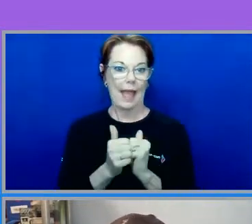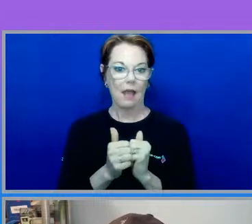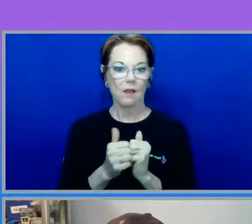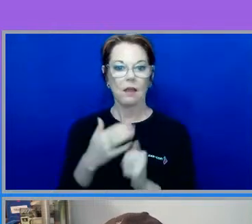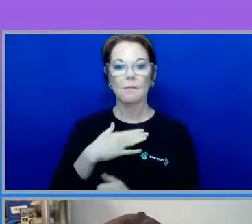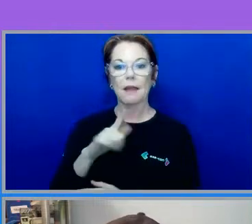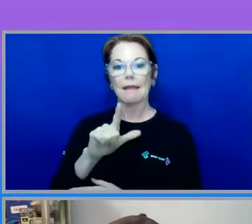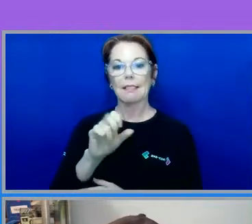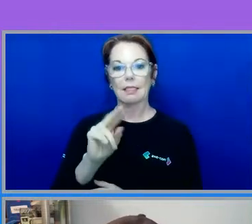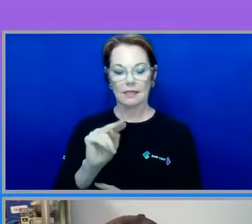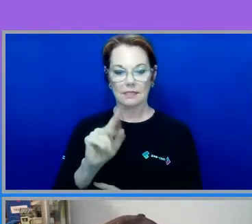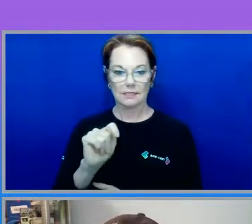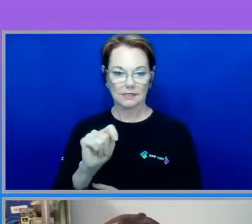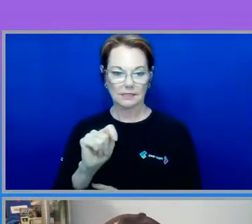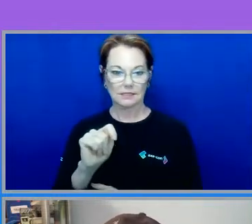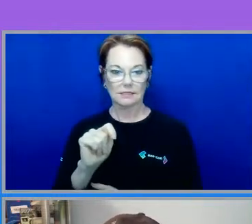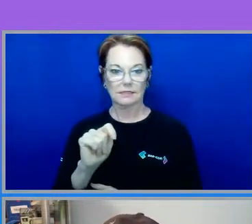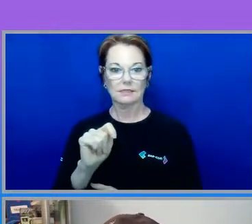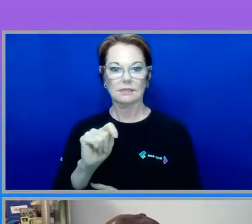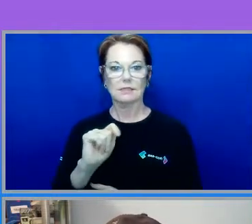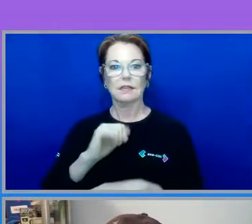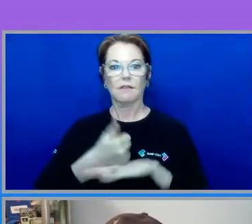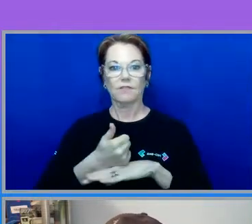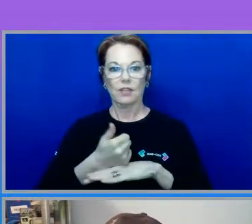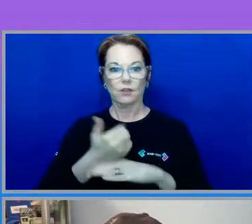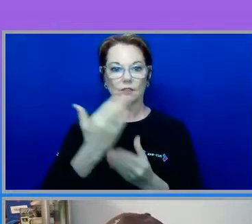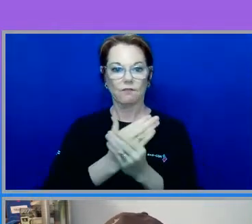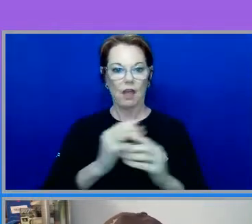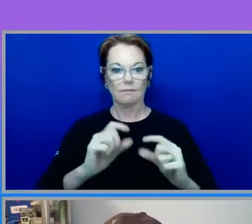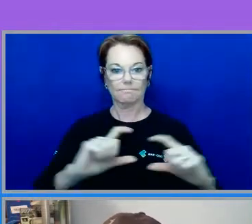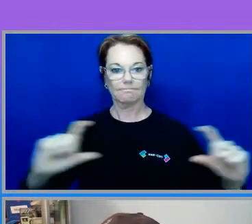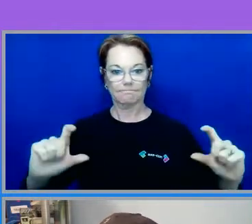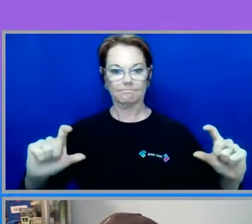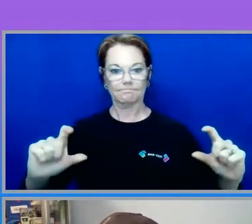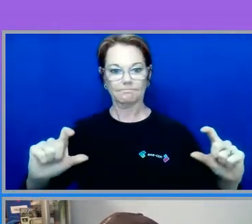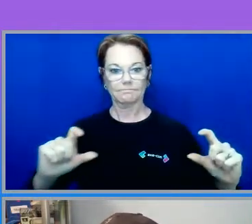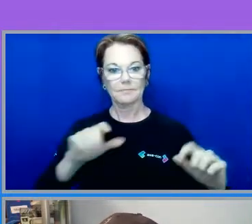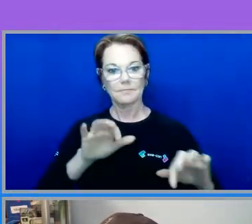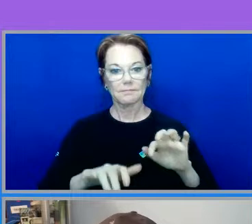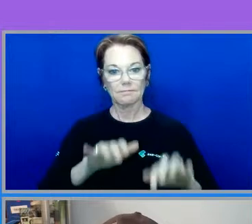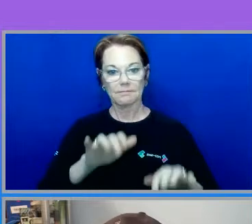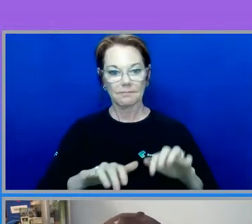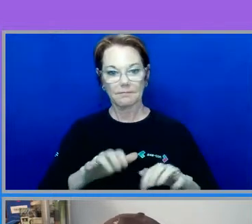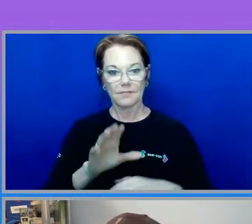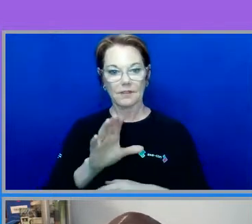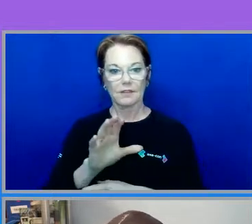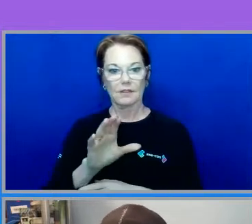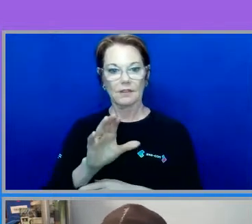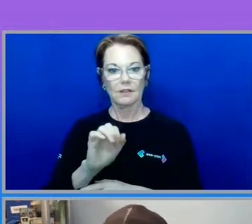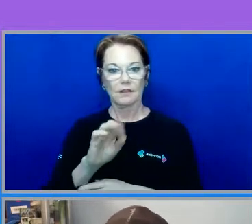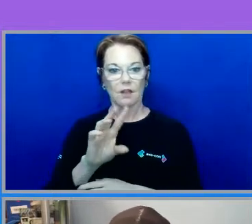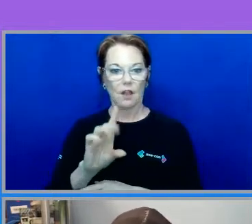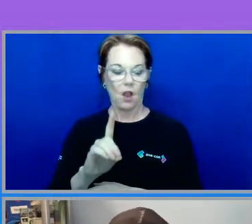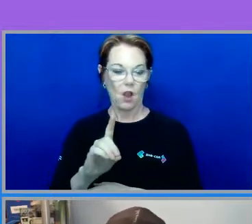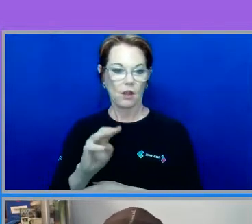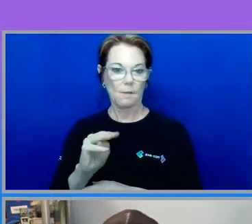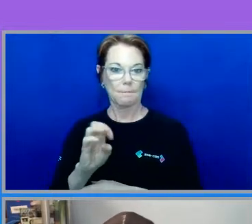configuration file and I say